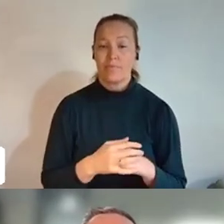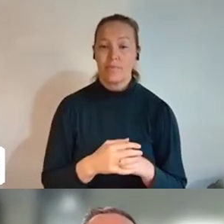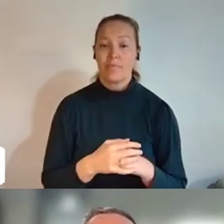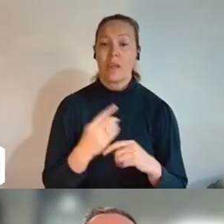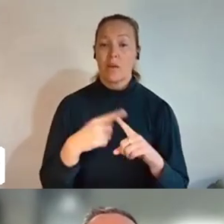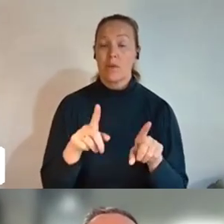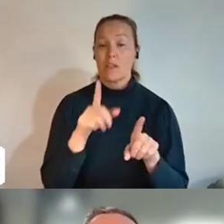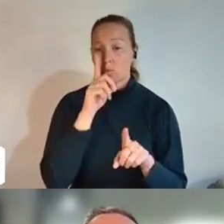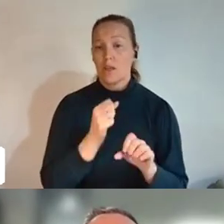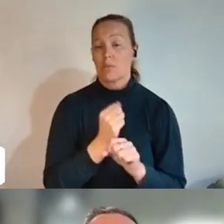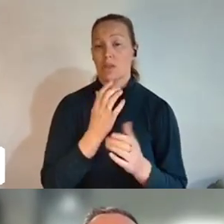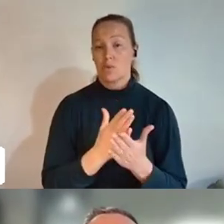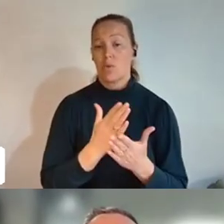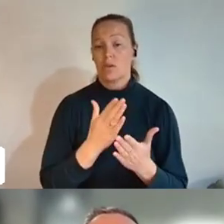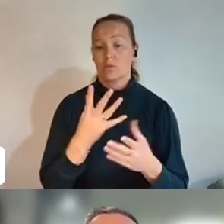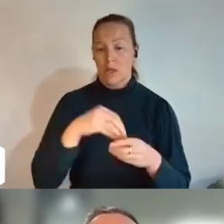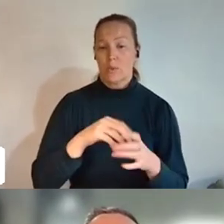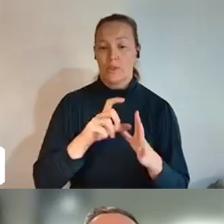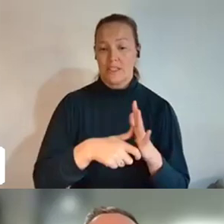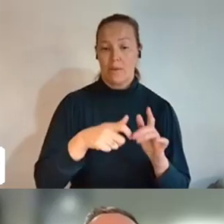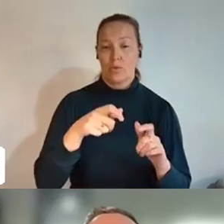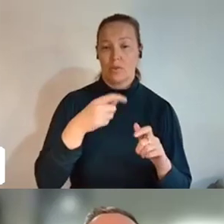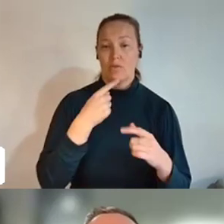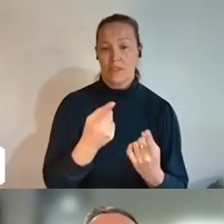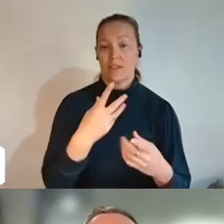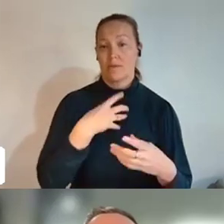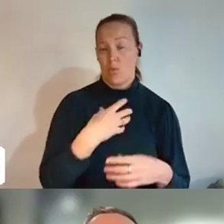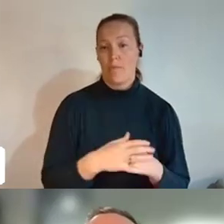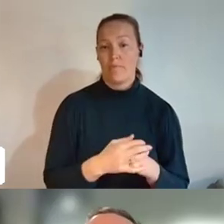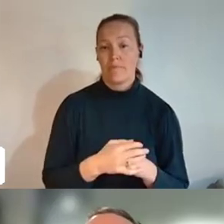disabled voices are there. And as we've heard from a few different places, first and foremost